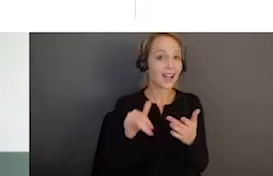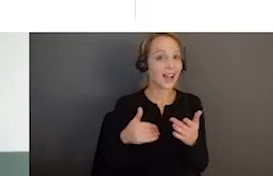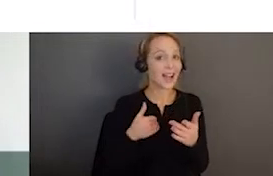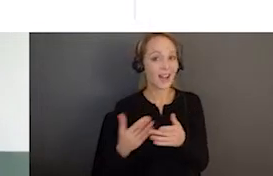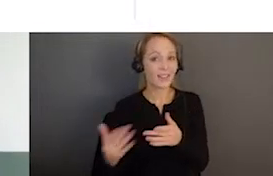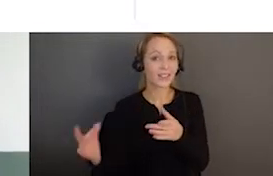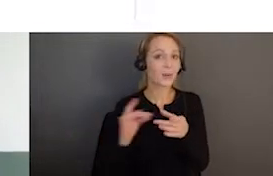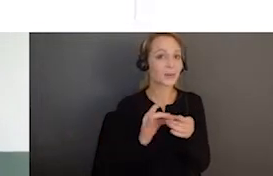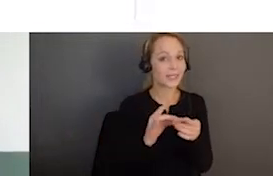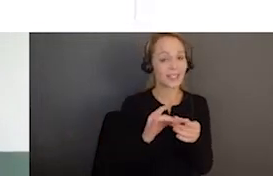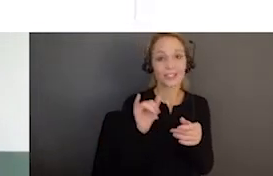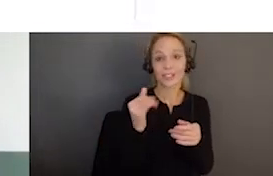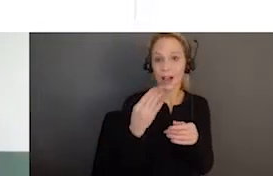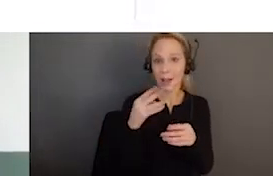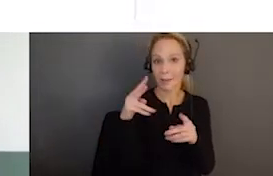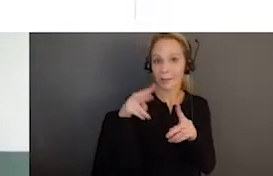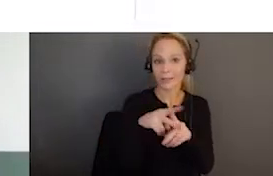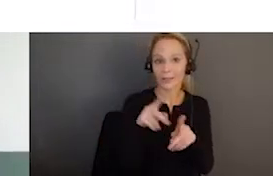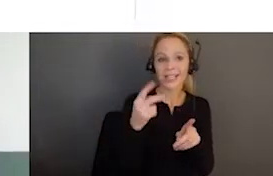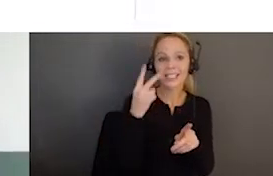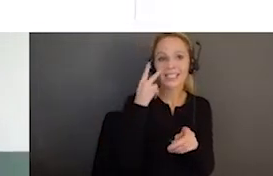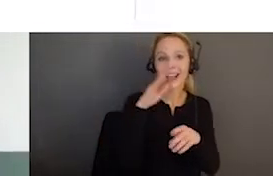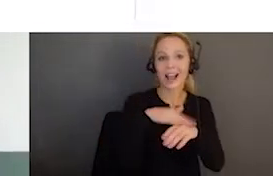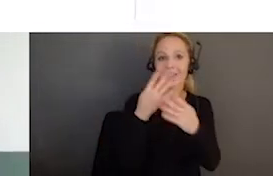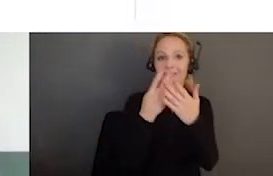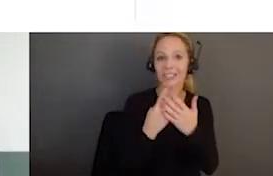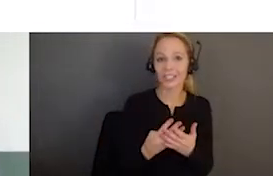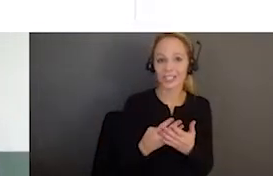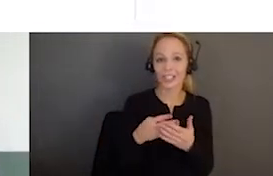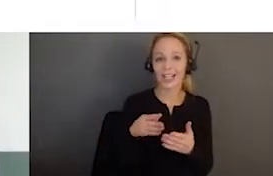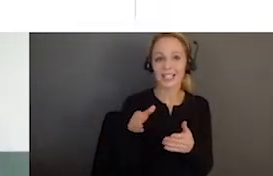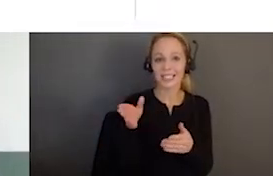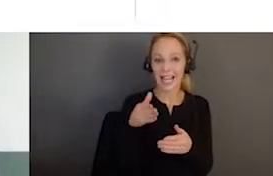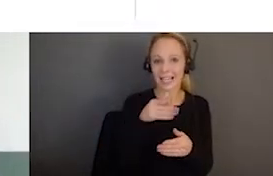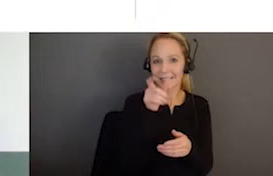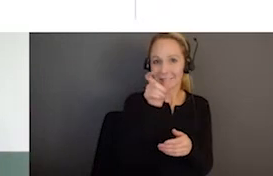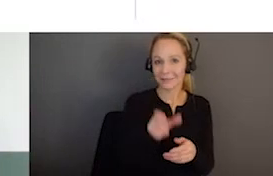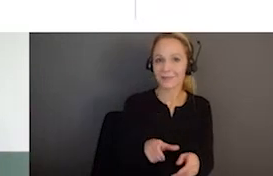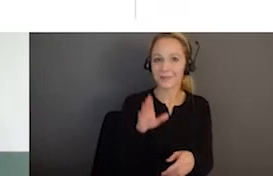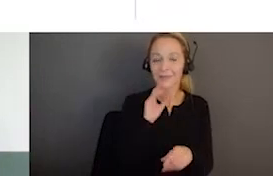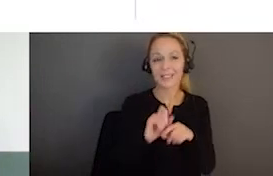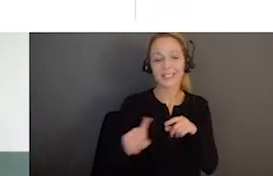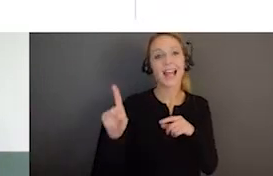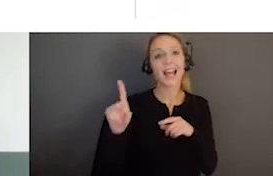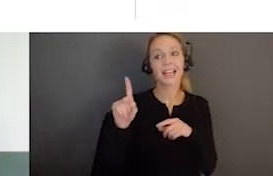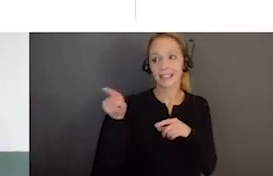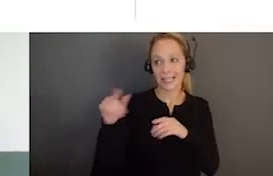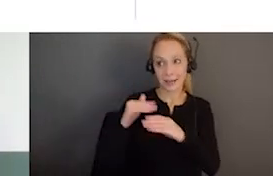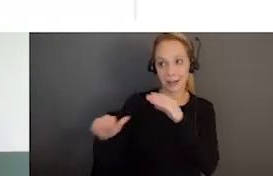AS YOU CAN SEE ON THE FILTERS ON THE SIDE HERE. IT'LL SEND THEM AN E-MAIL TO REGISTER THE ACCOUNT.